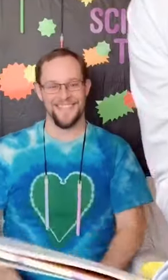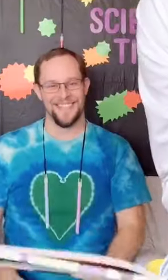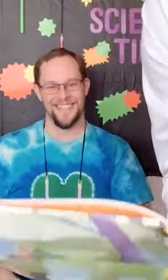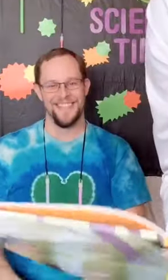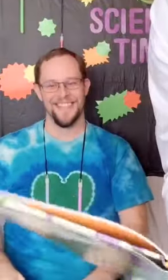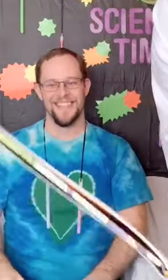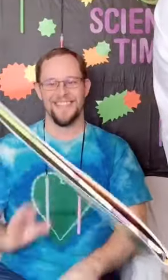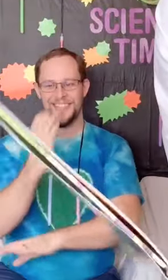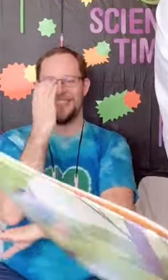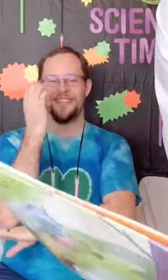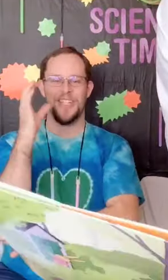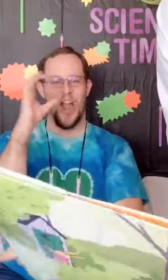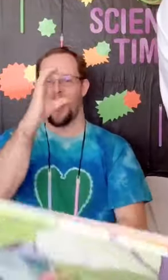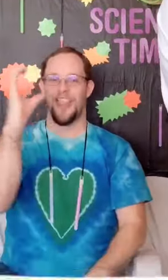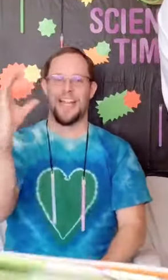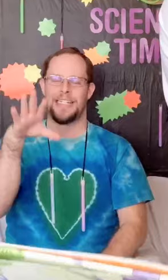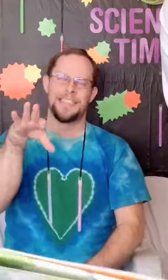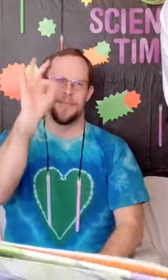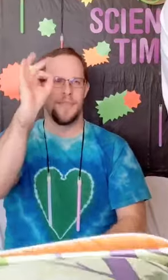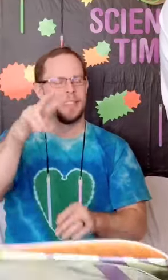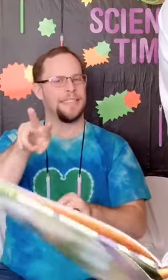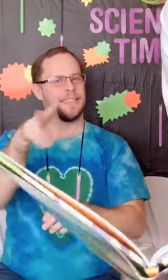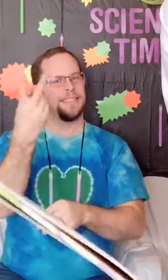Charlotte came up with a second hypothesis. If